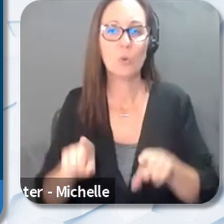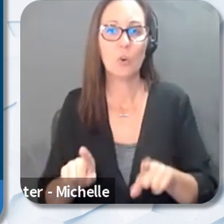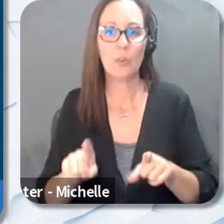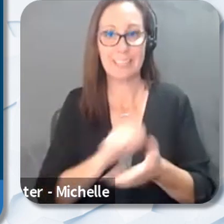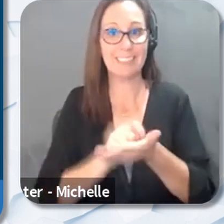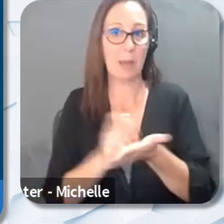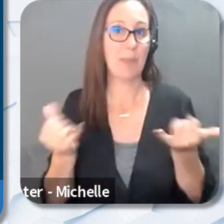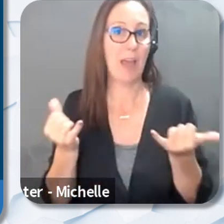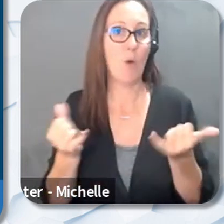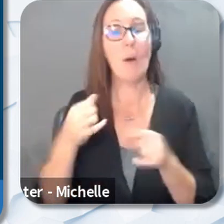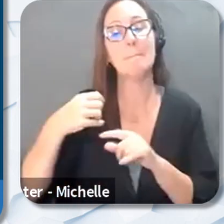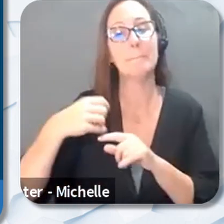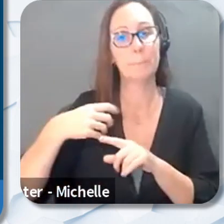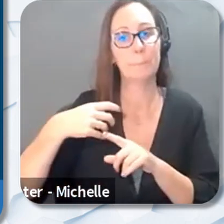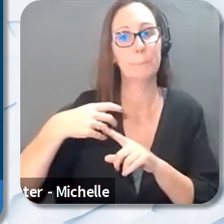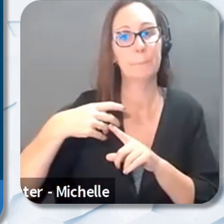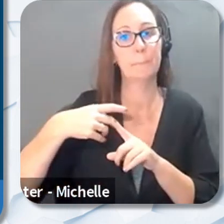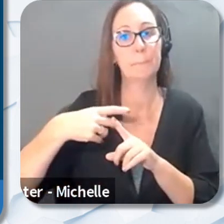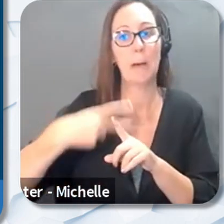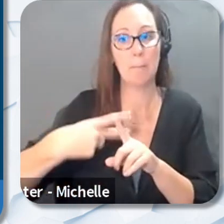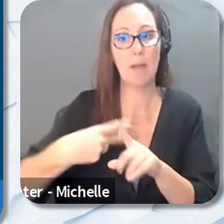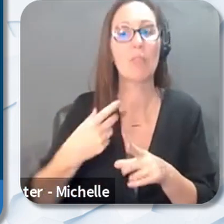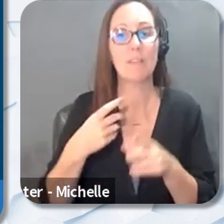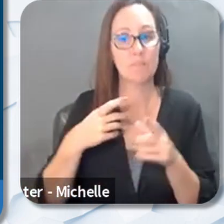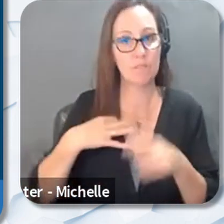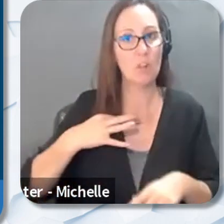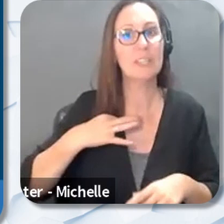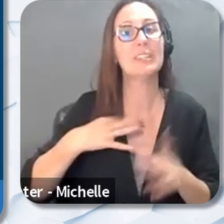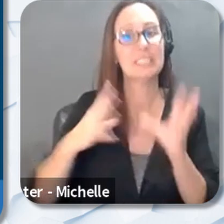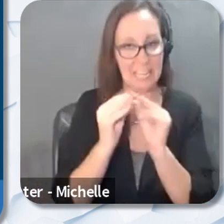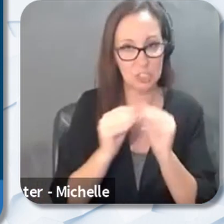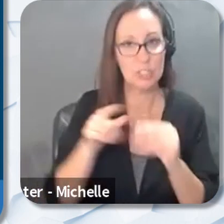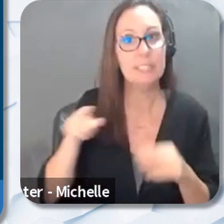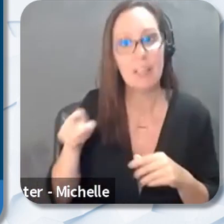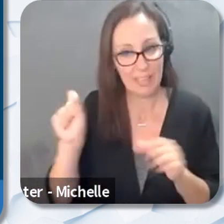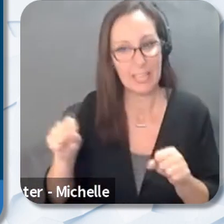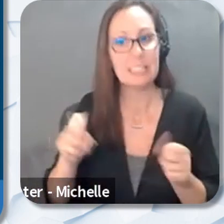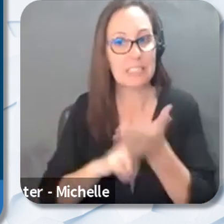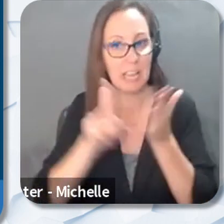is bi monthly. Voluntary sessions that principals can sign up on, and someone from either me or